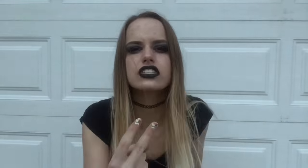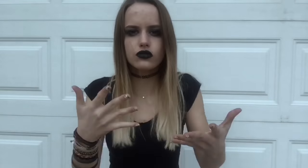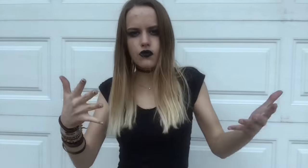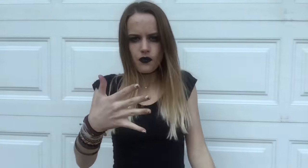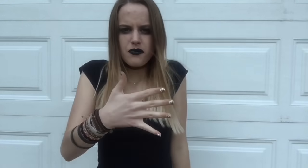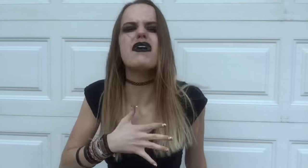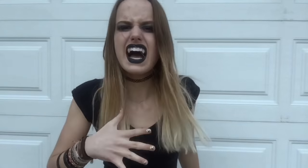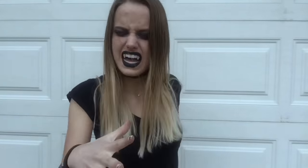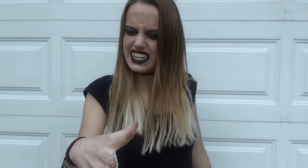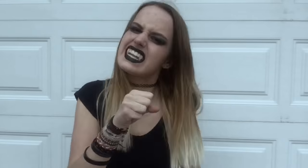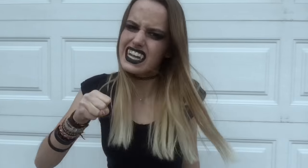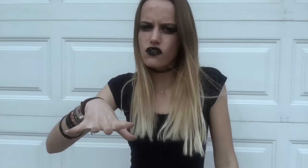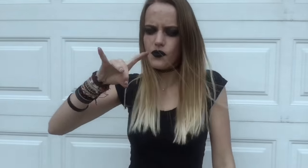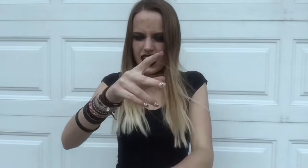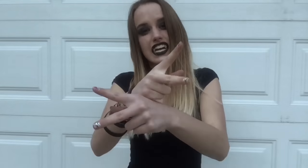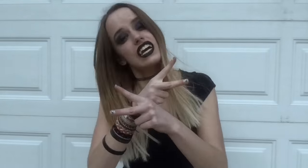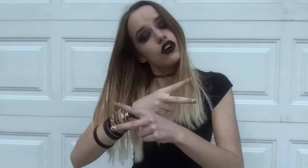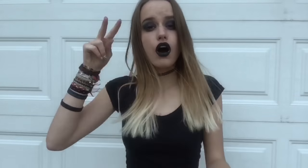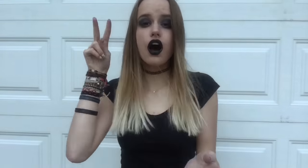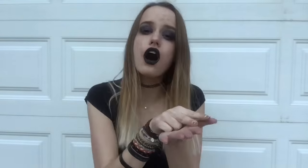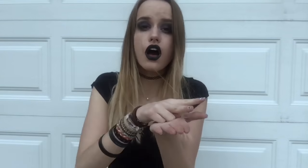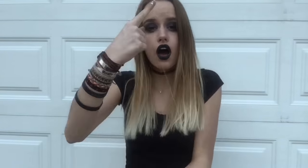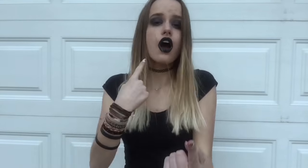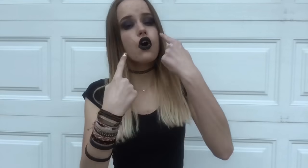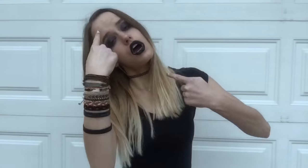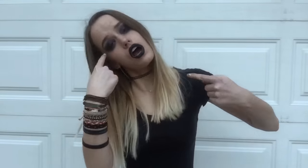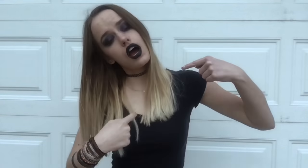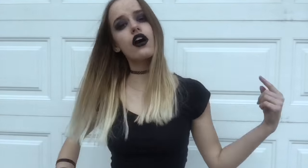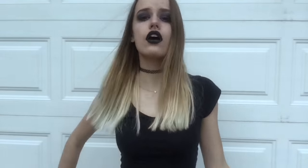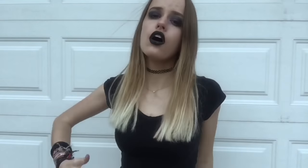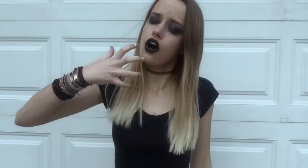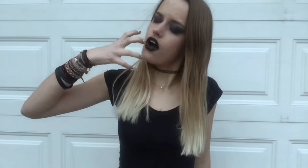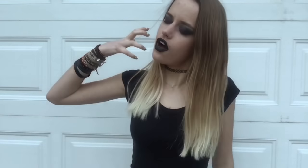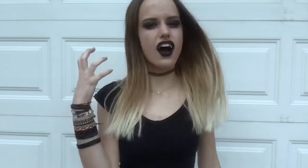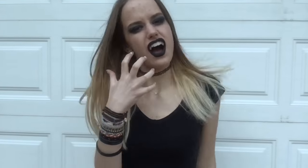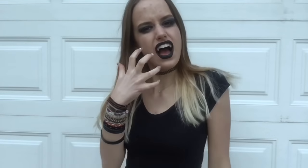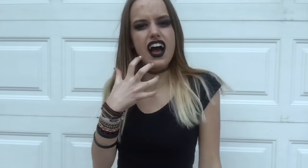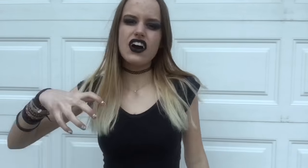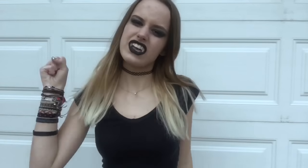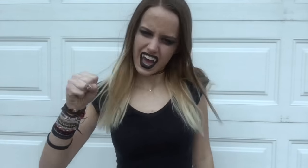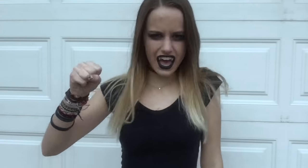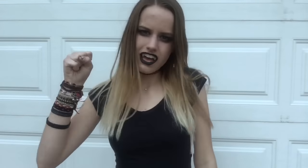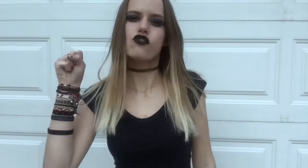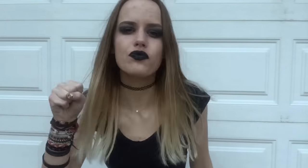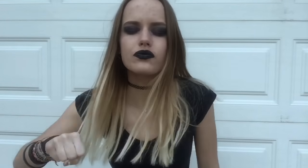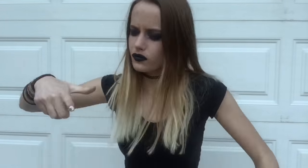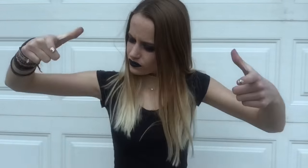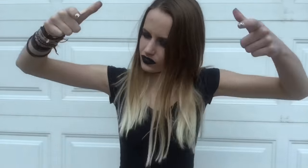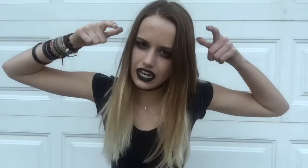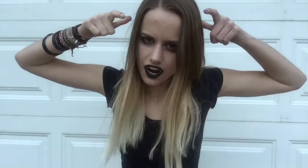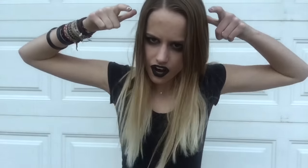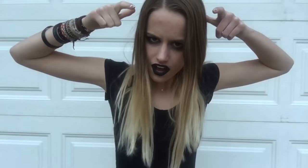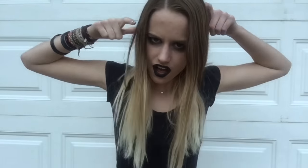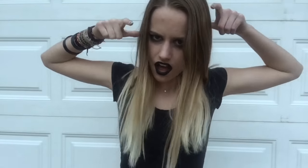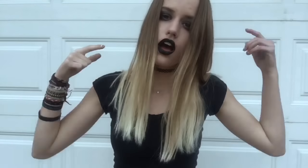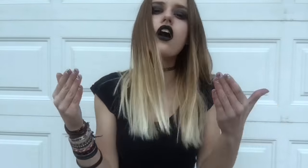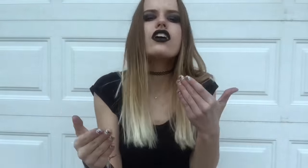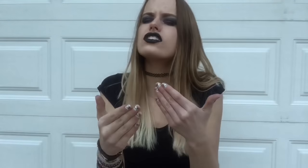I see what's mine and take it (finders keepers, losers weepers) Woah, yeah The crown